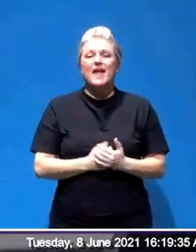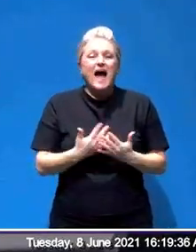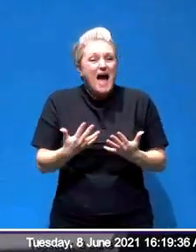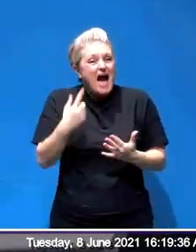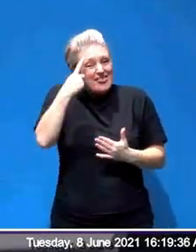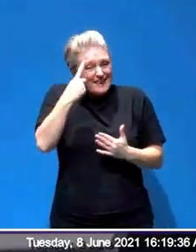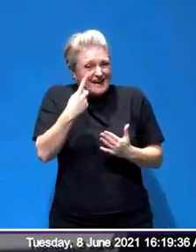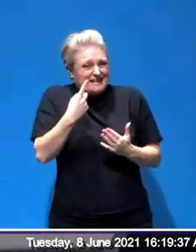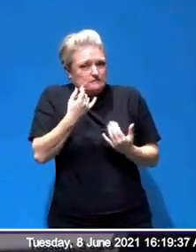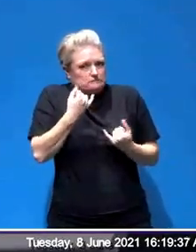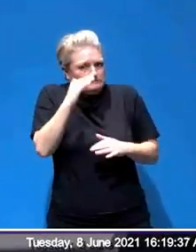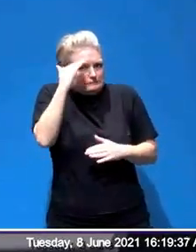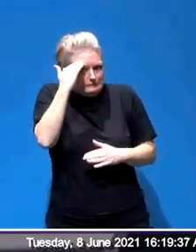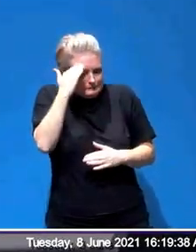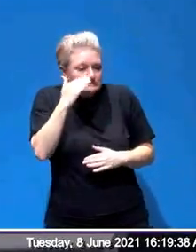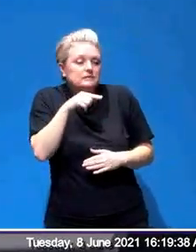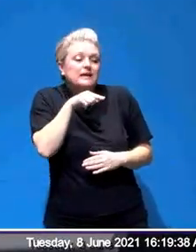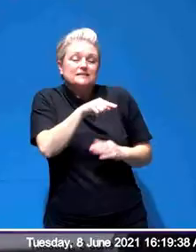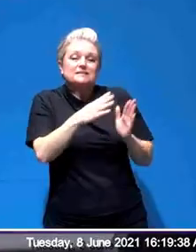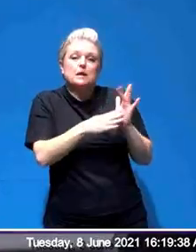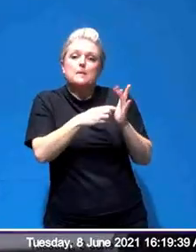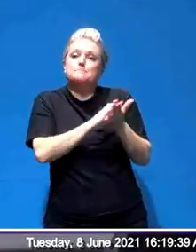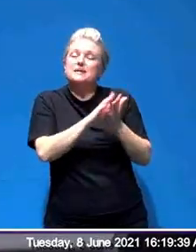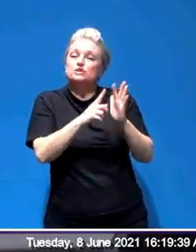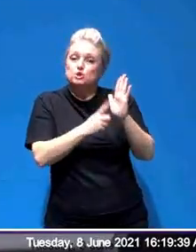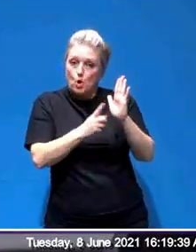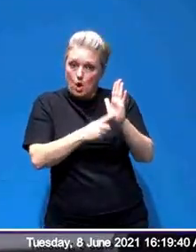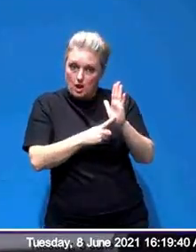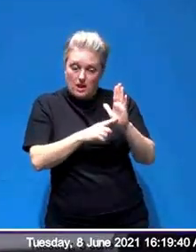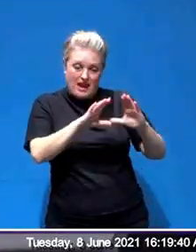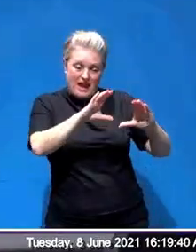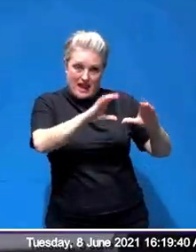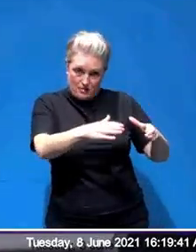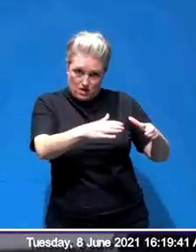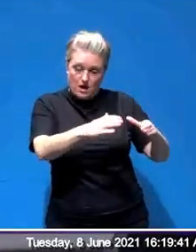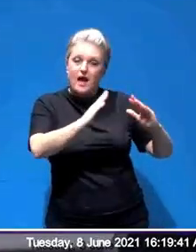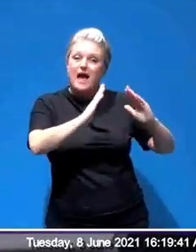that Mitchell lives in and his house are referred to as the same thing,